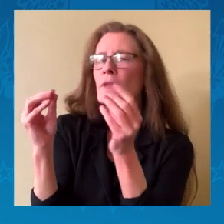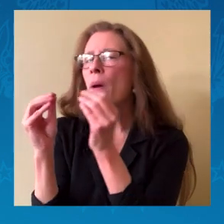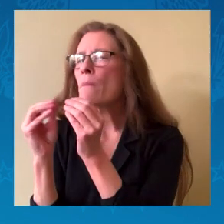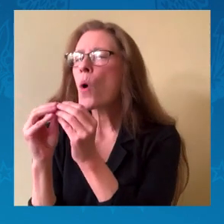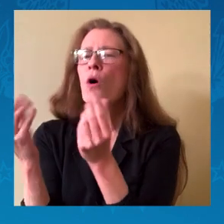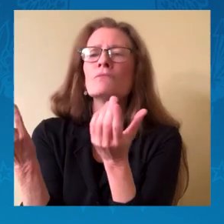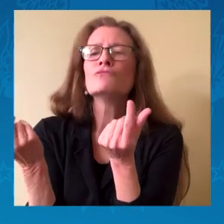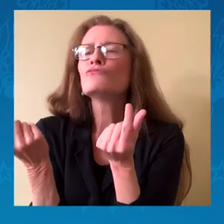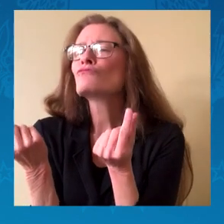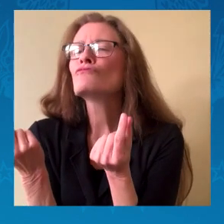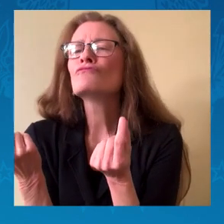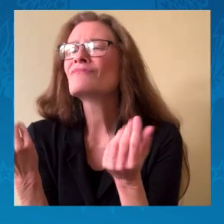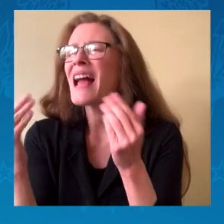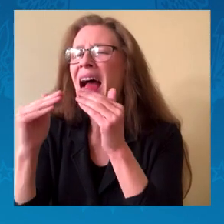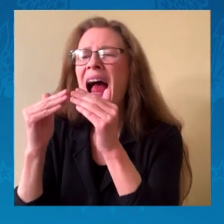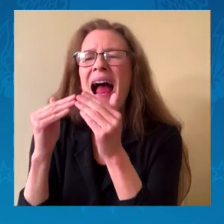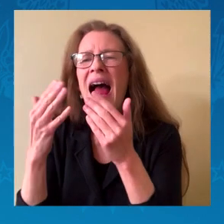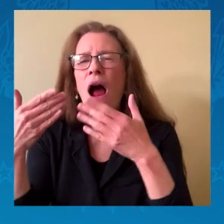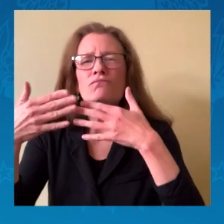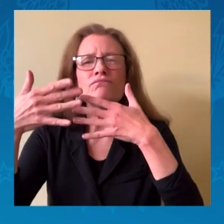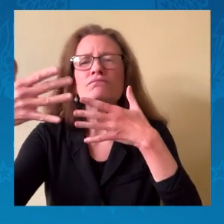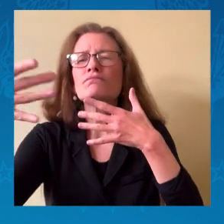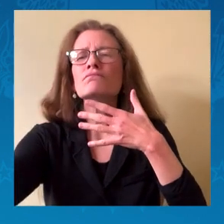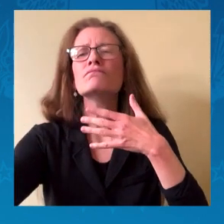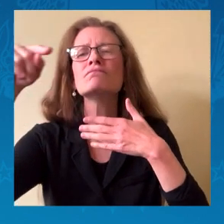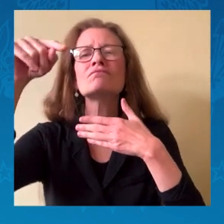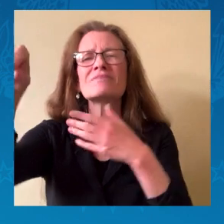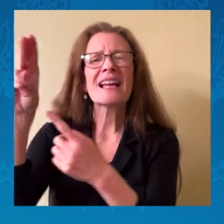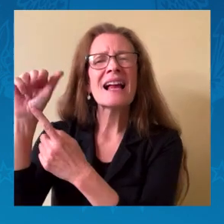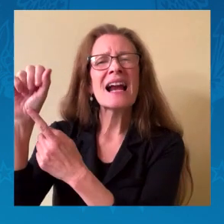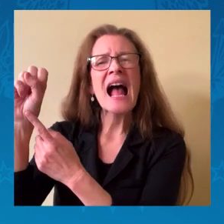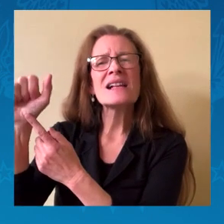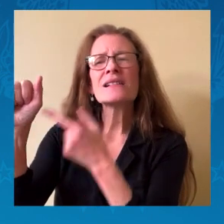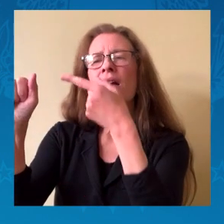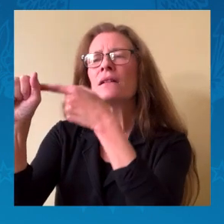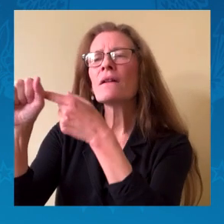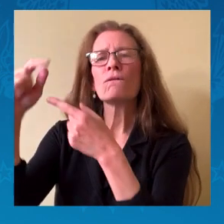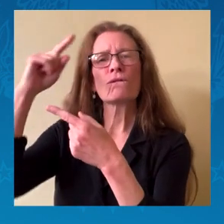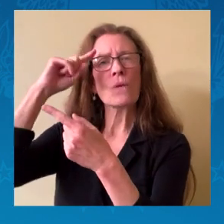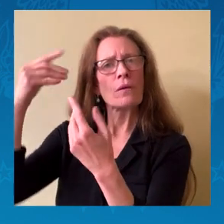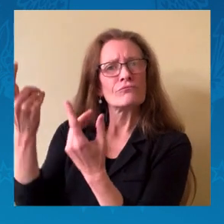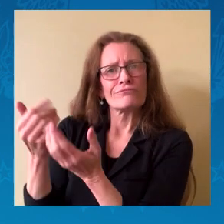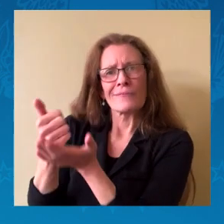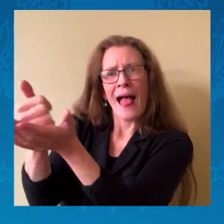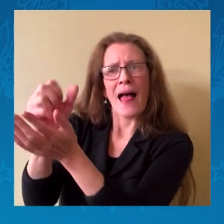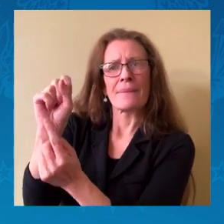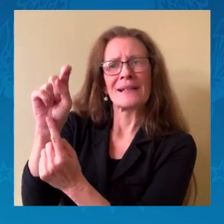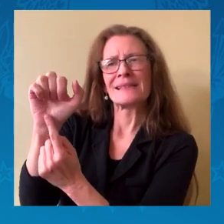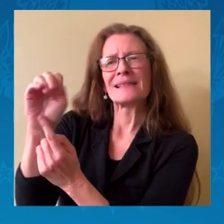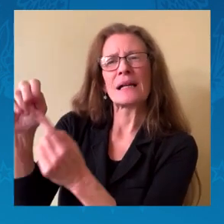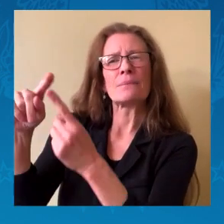that NASA is taking on the issue of STEM and what you see as are our challenges,